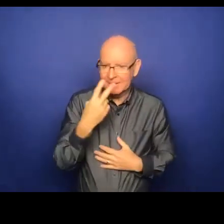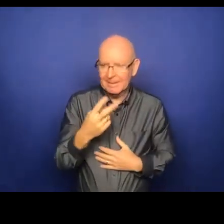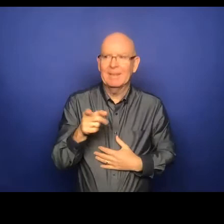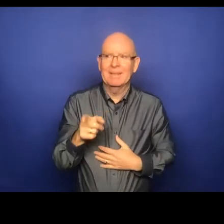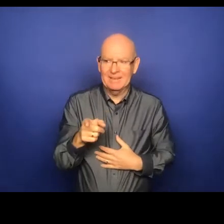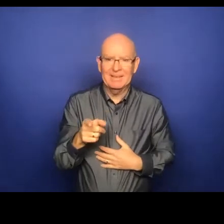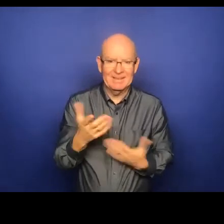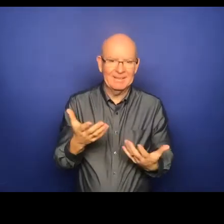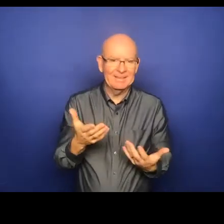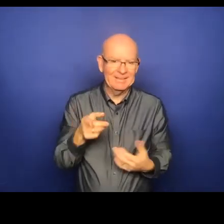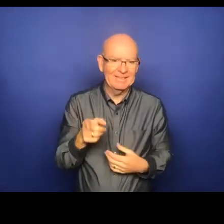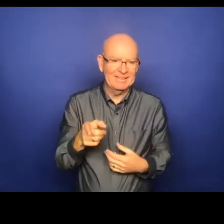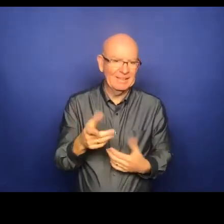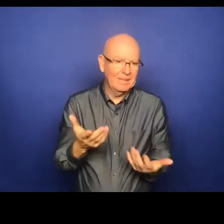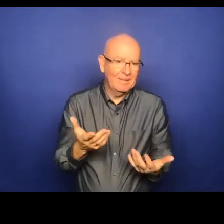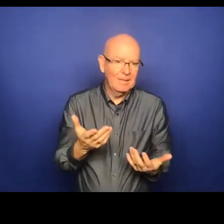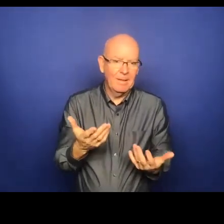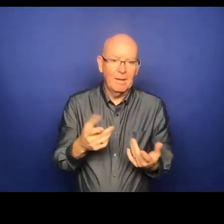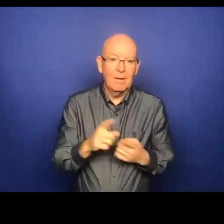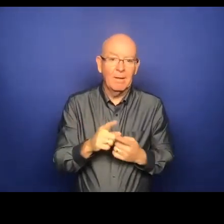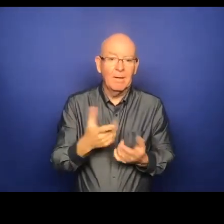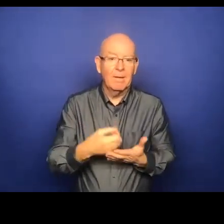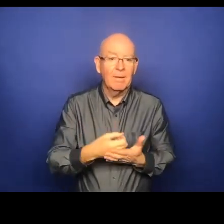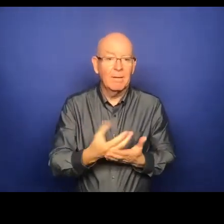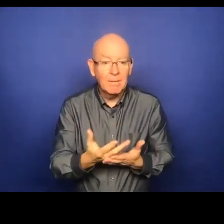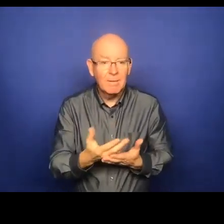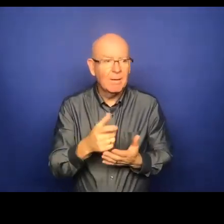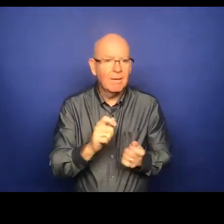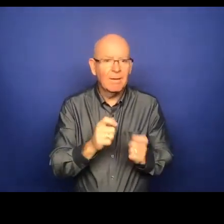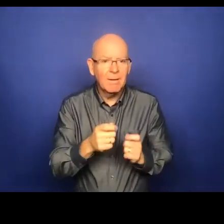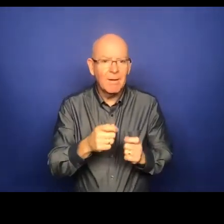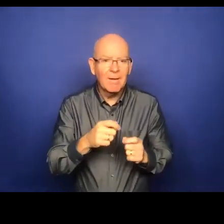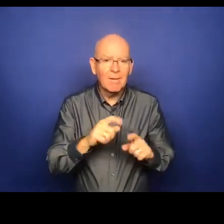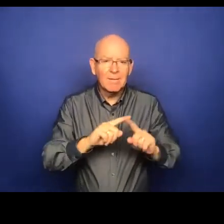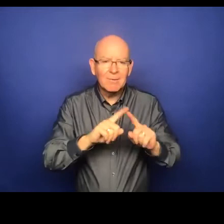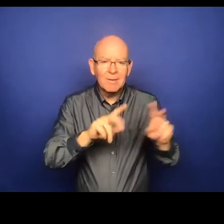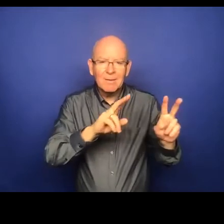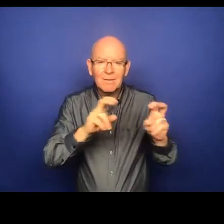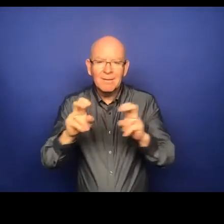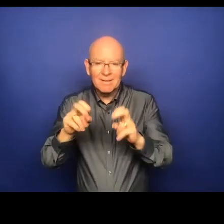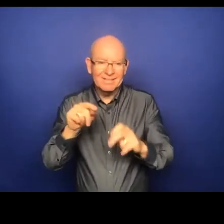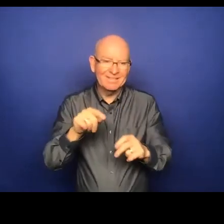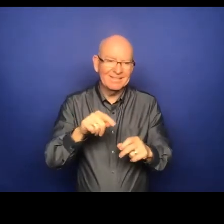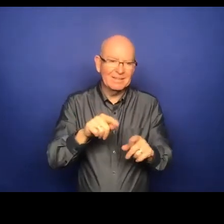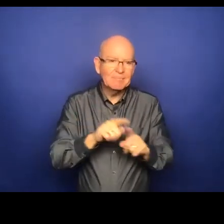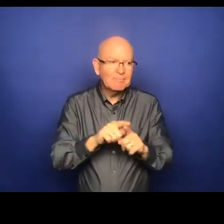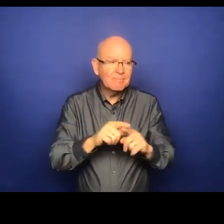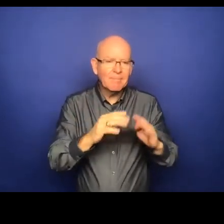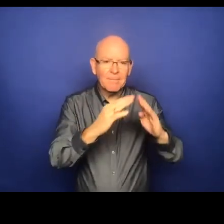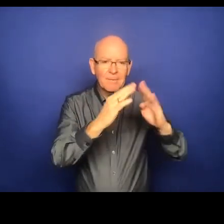context in particular in areas such as institutions where persons with disabilities and older persons with disabilities have been, perhaps